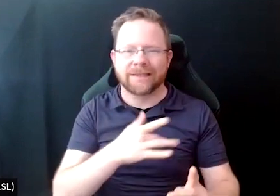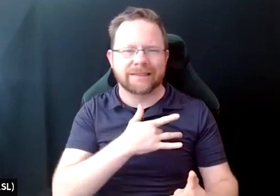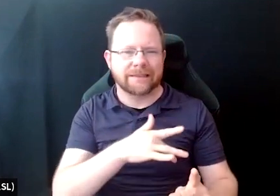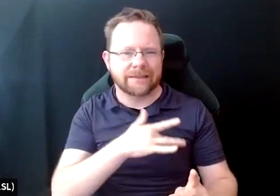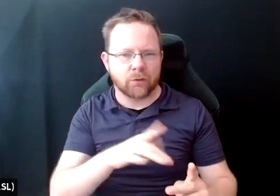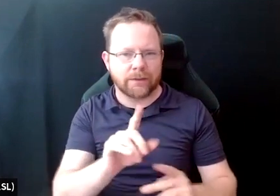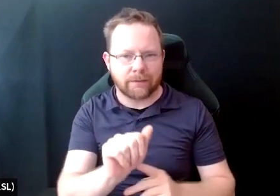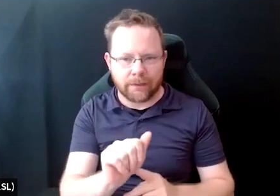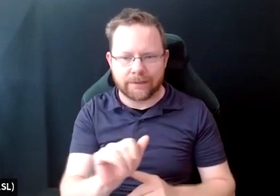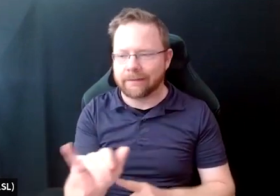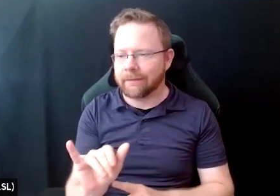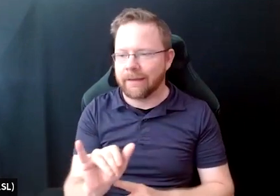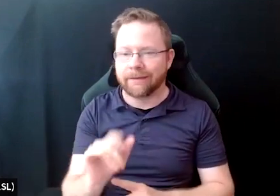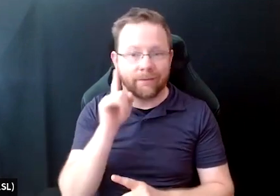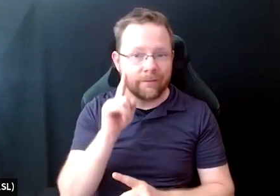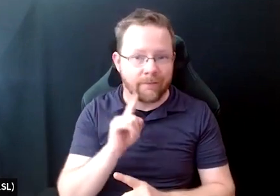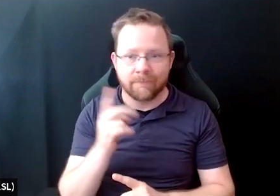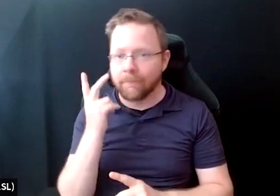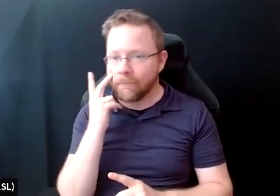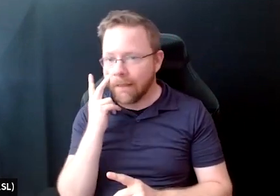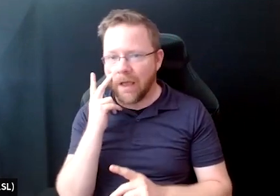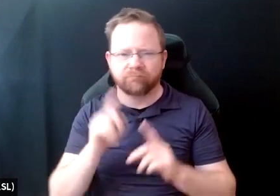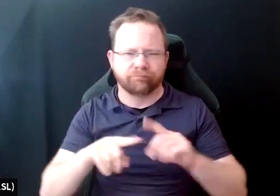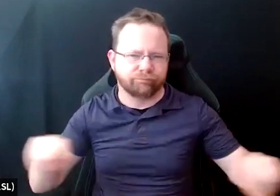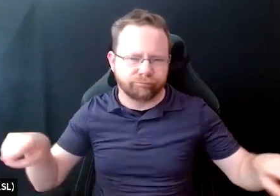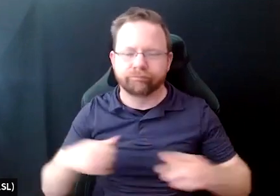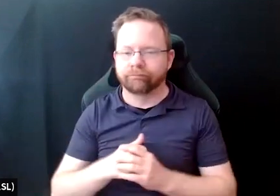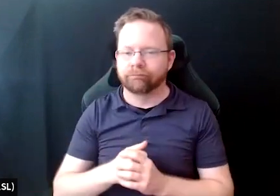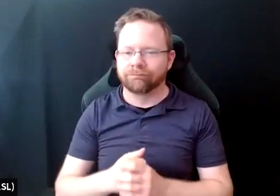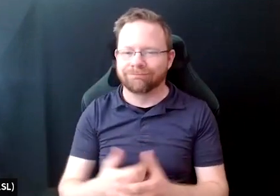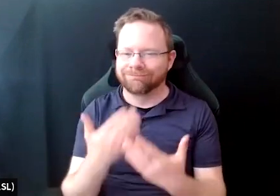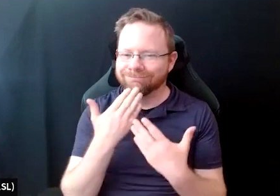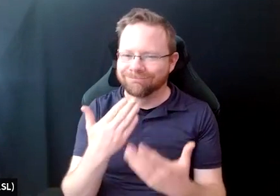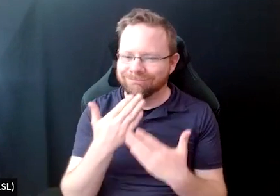such as deaf and blind, et cetera. Thank you for listening to me.